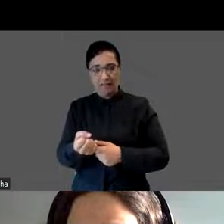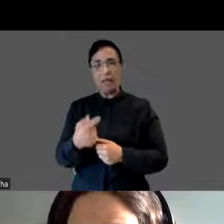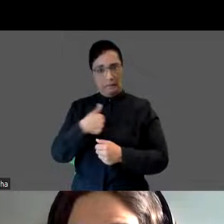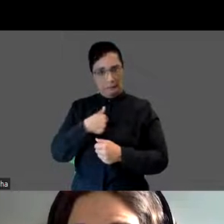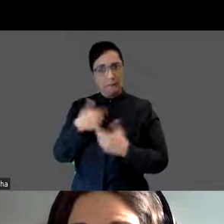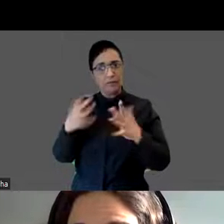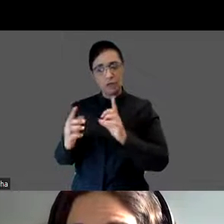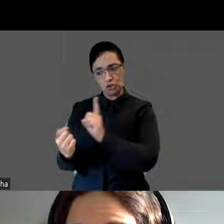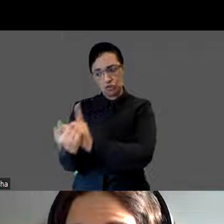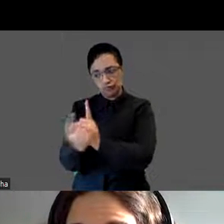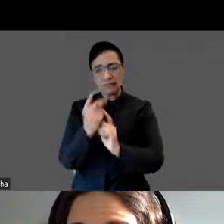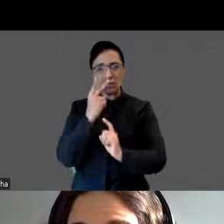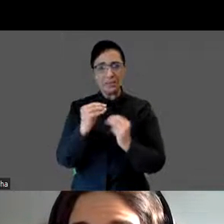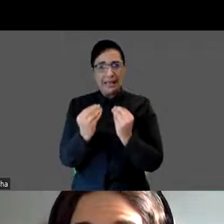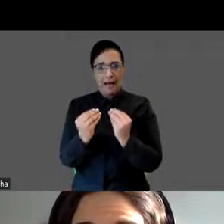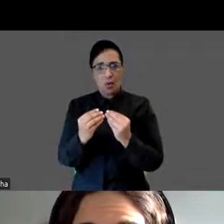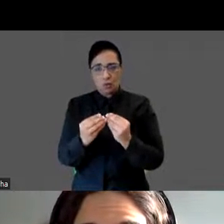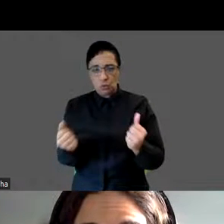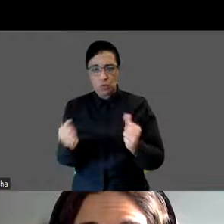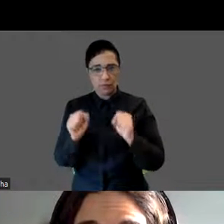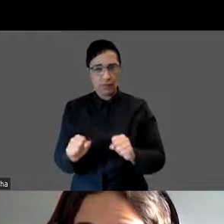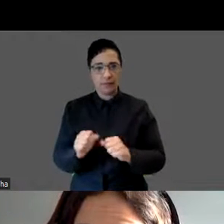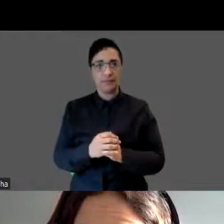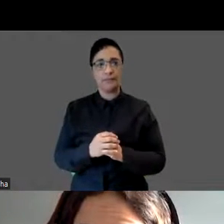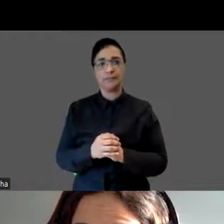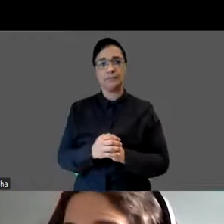to build this. They found availability of data.